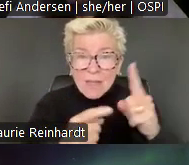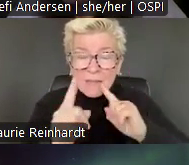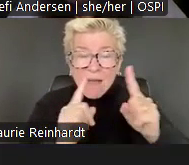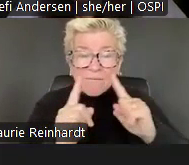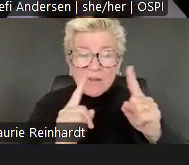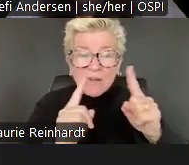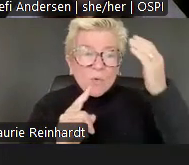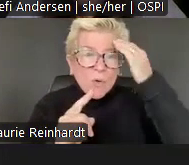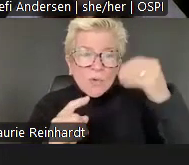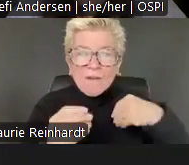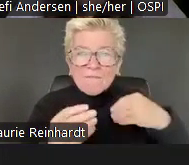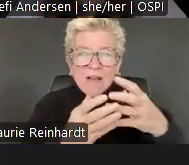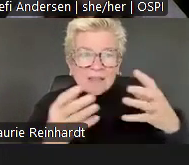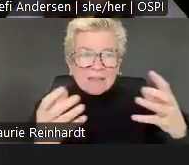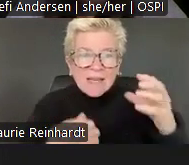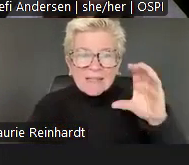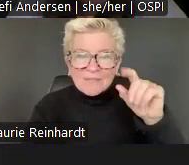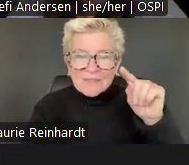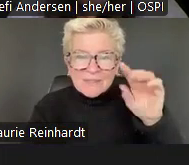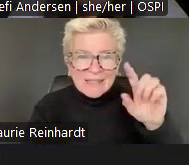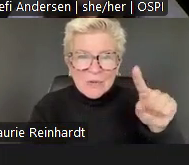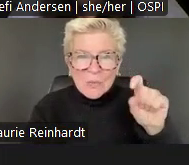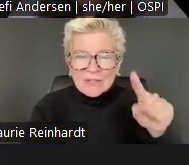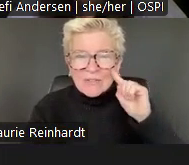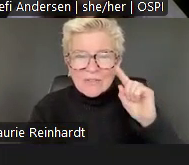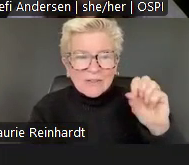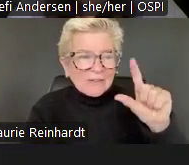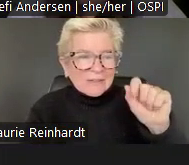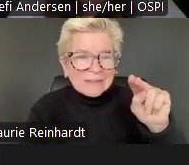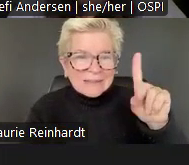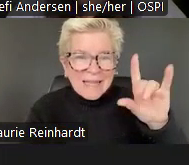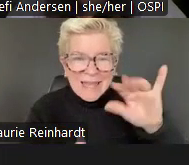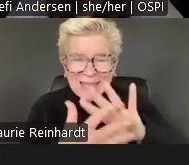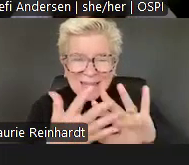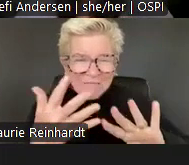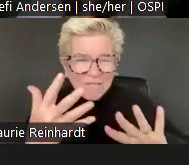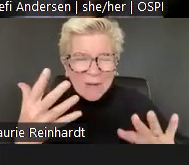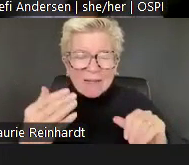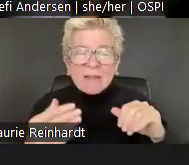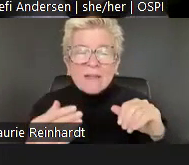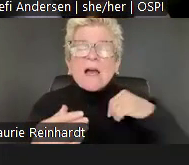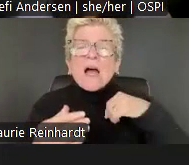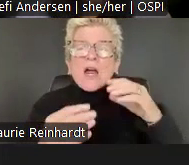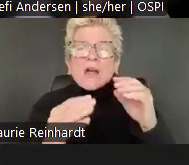have lots of CTE questions for Stanley and for our team our emails are available and we also